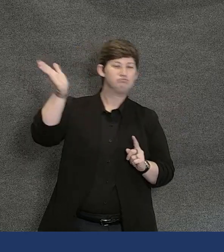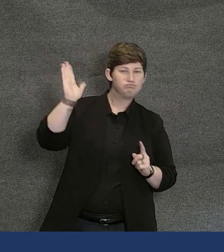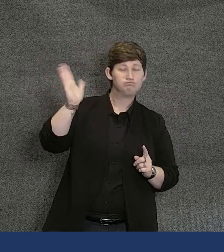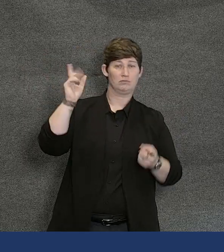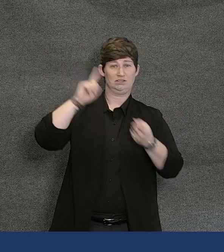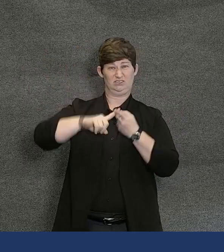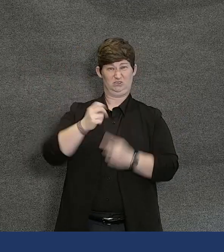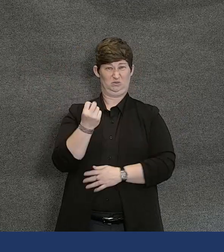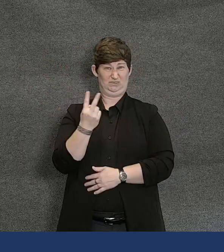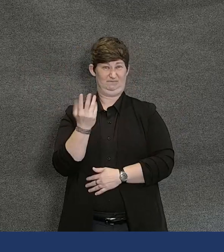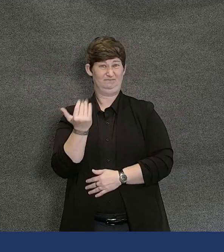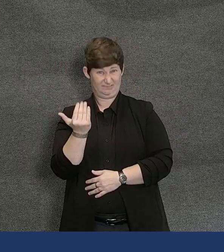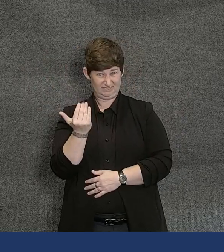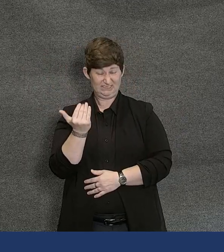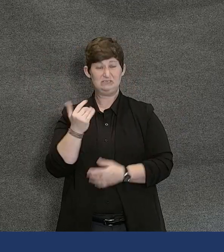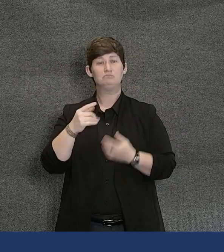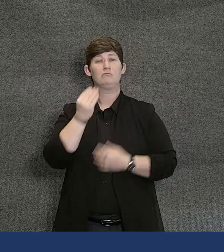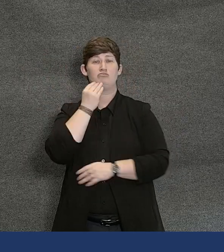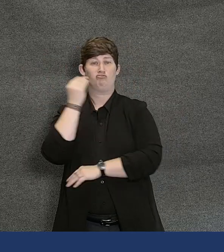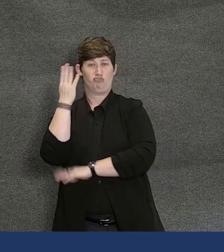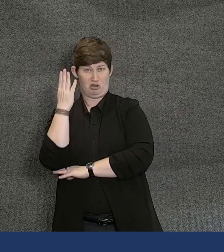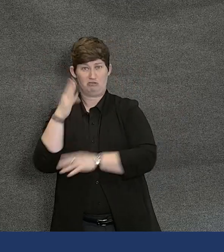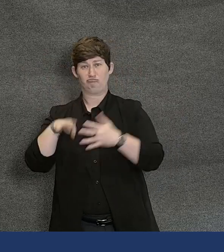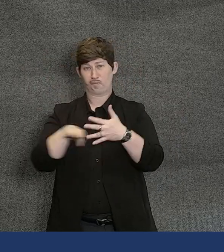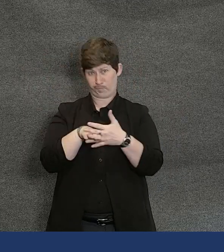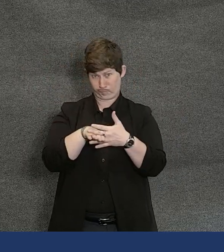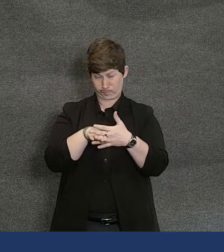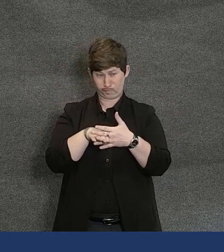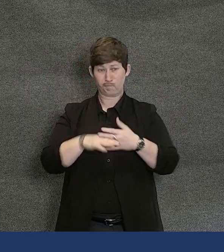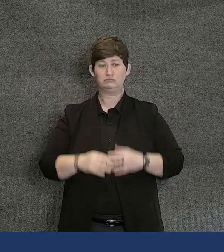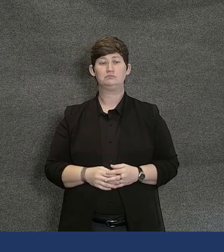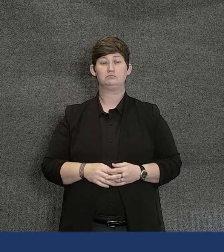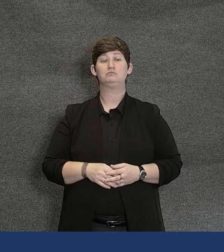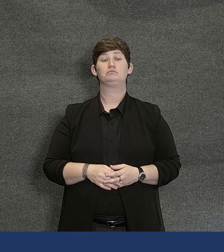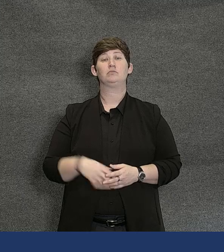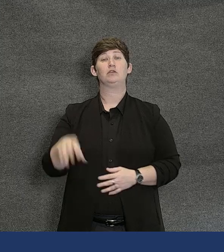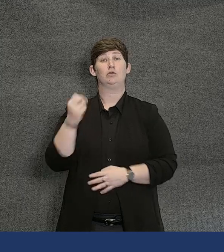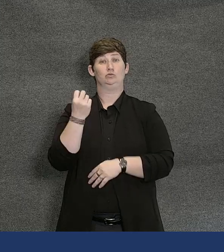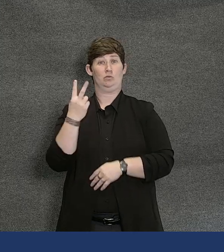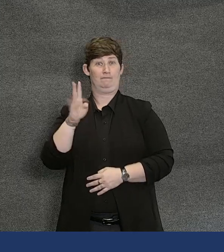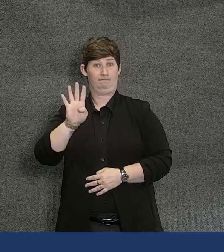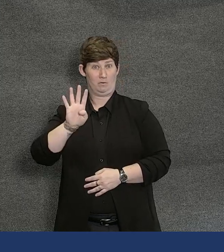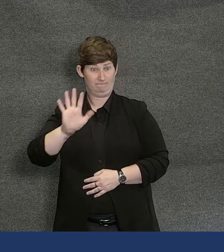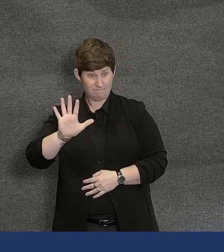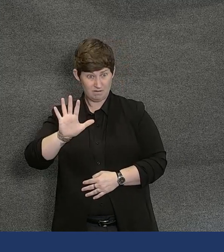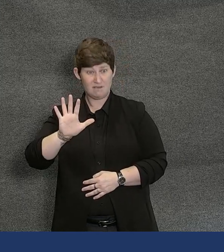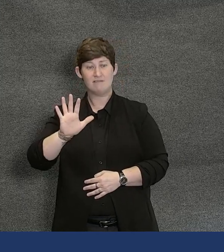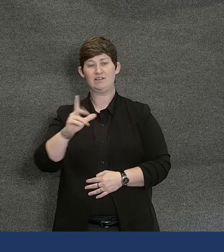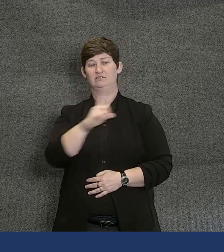12:45, we have various legislators that will be providing remarks.